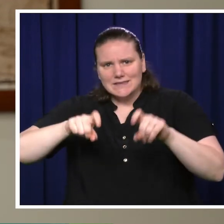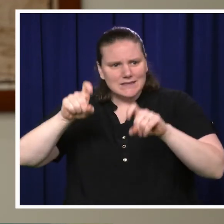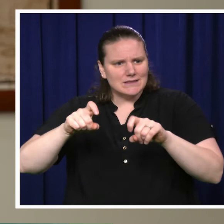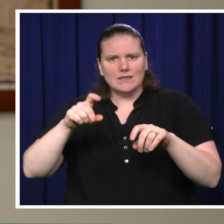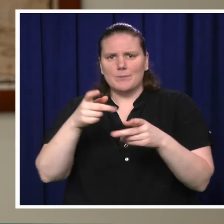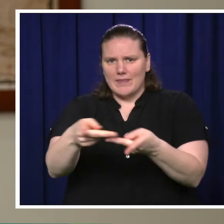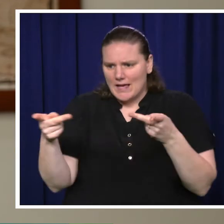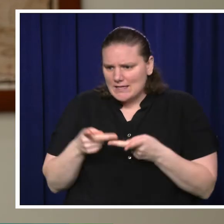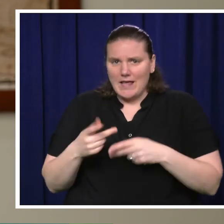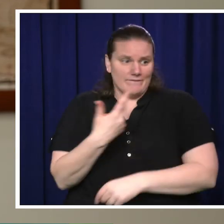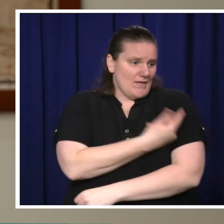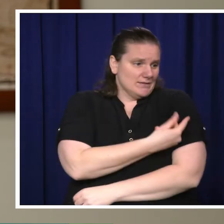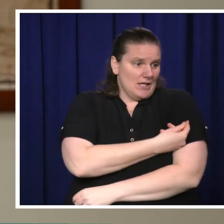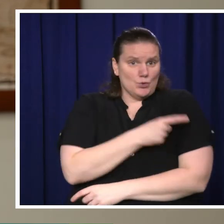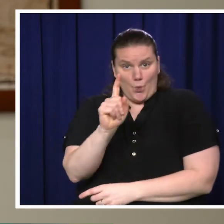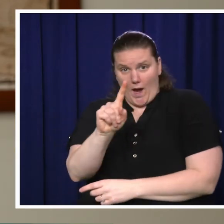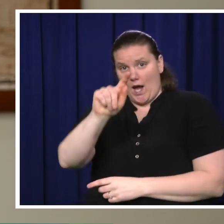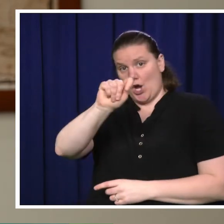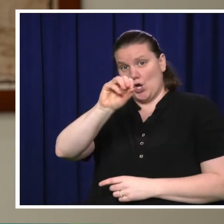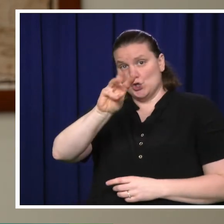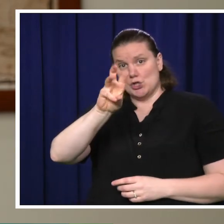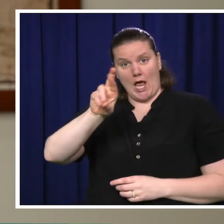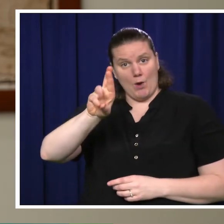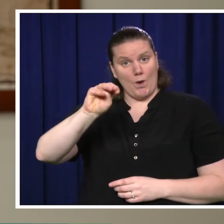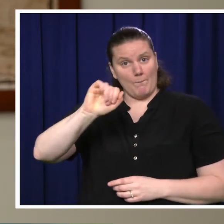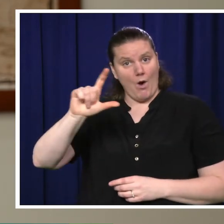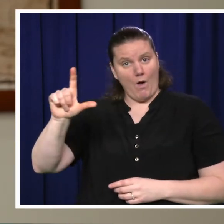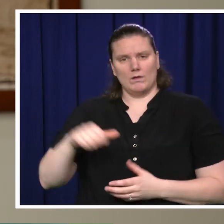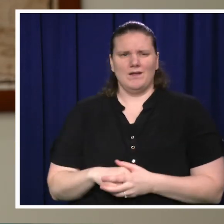open a barrier free testing site and a vaccination site at Tower Mall.